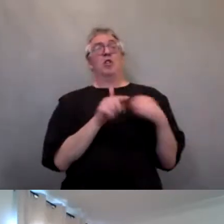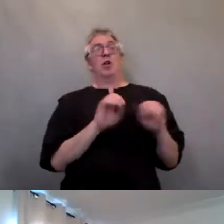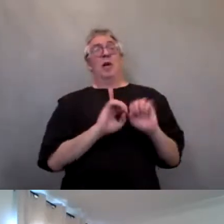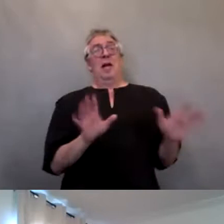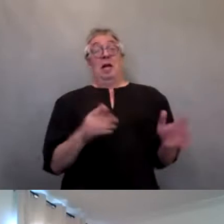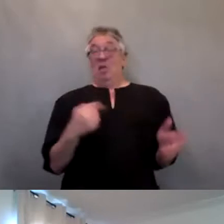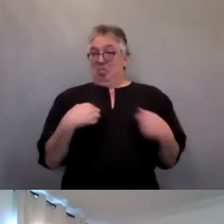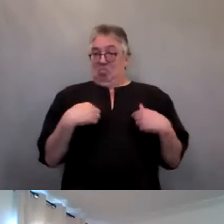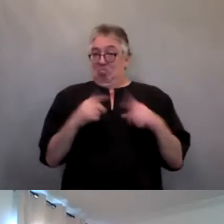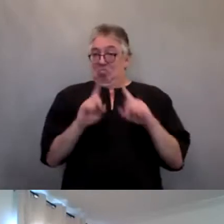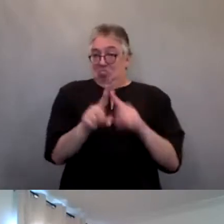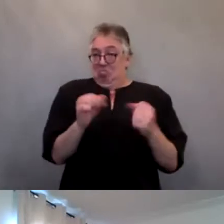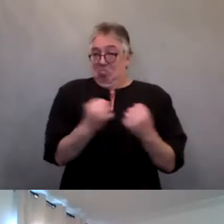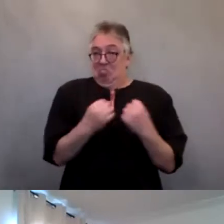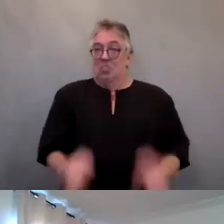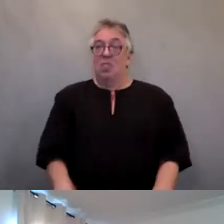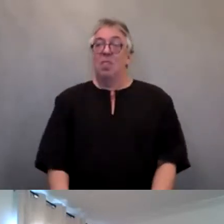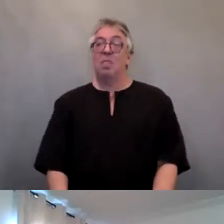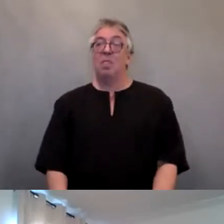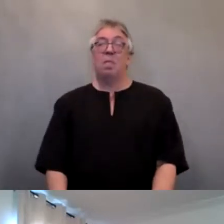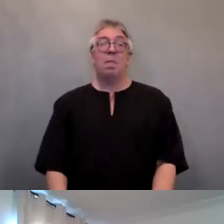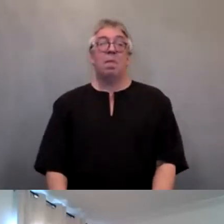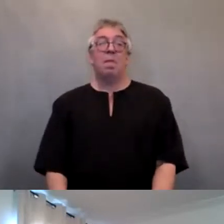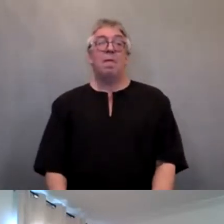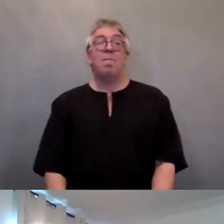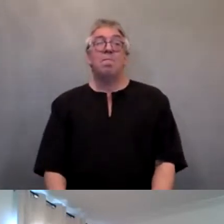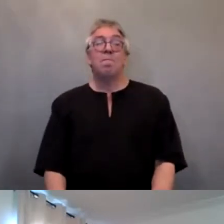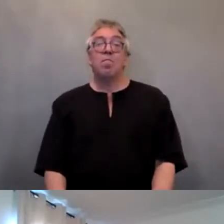help them with, maybe they will have a